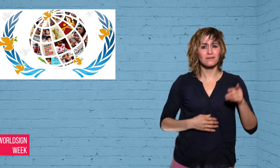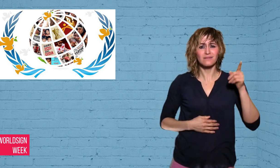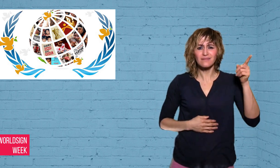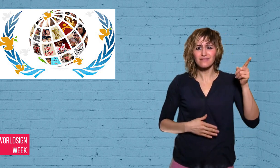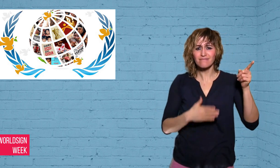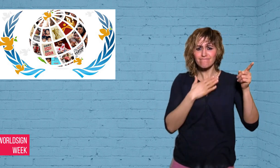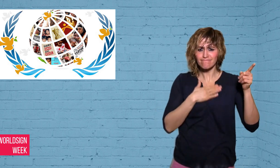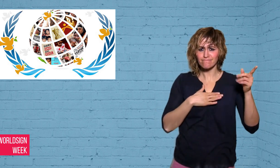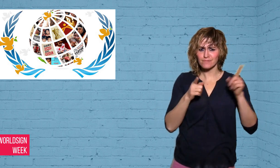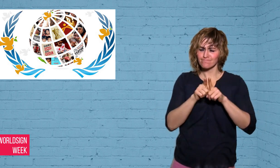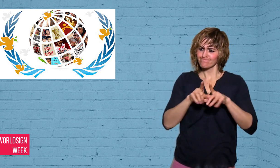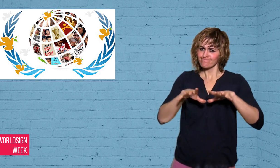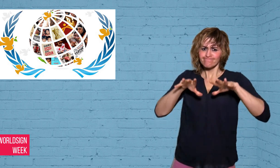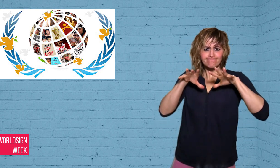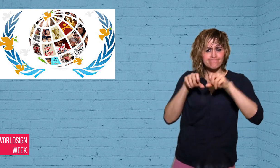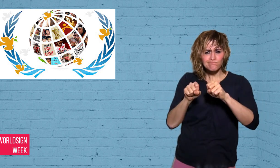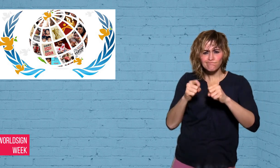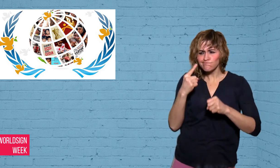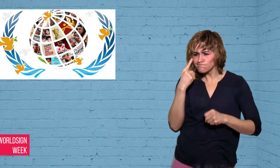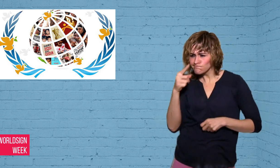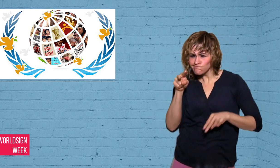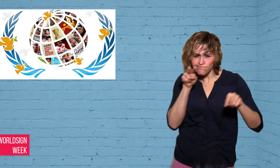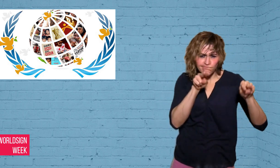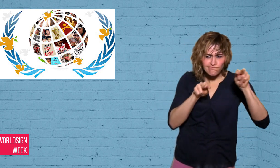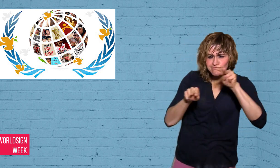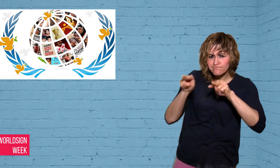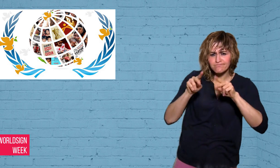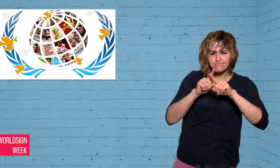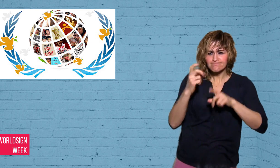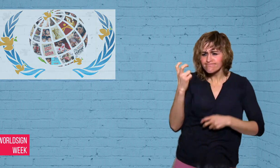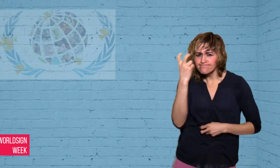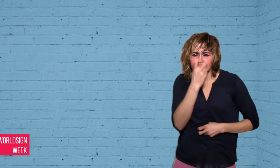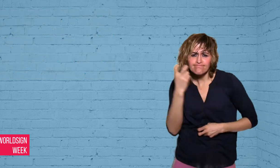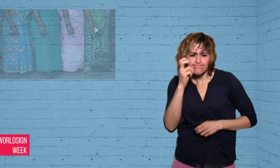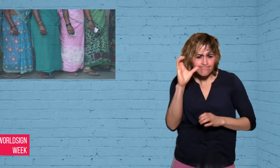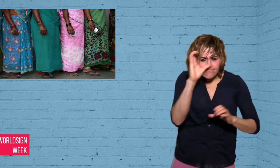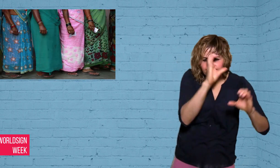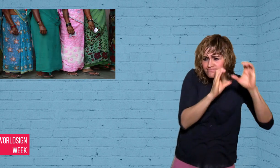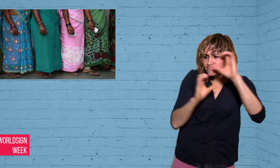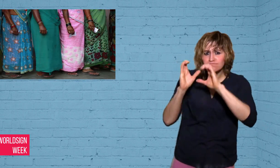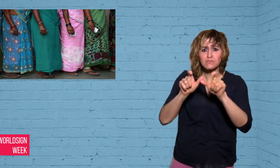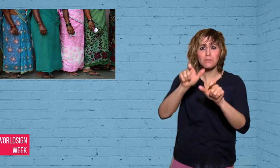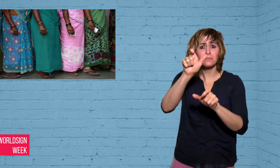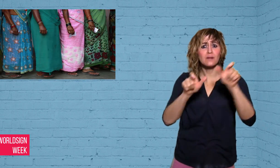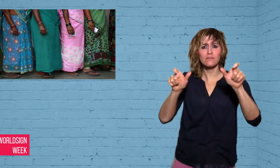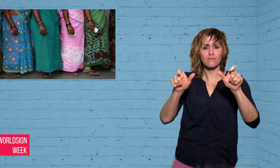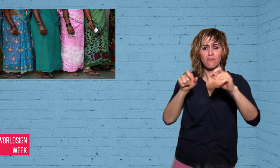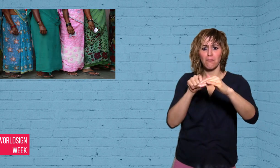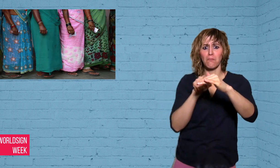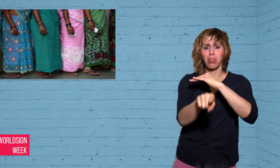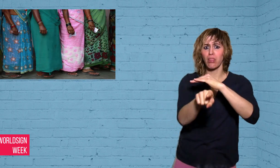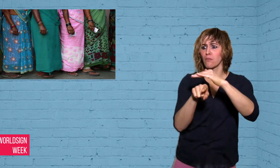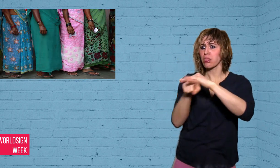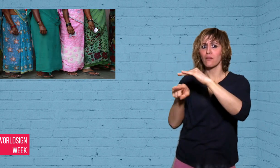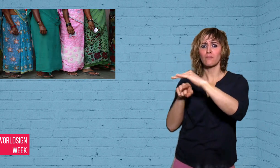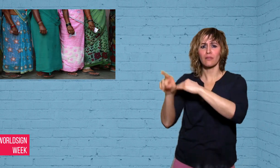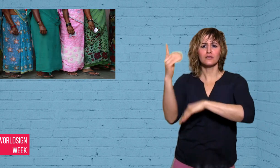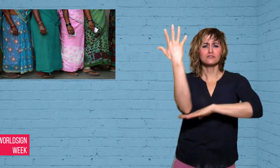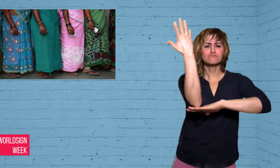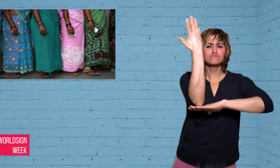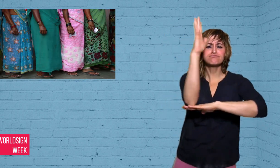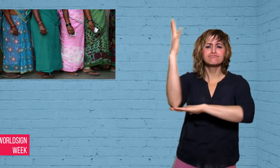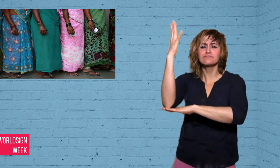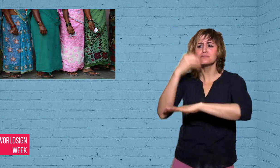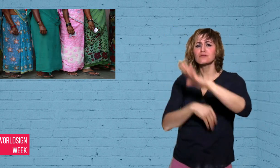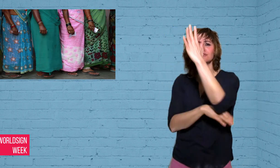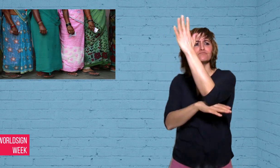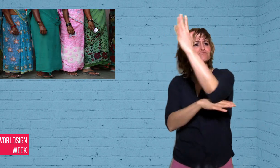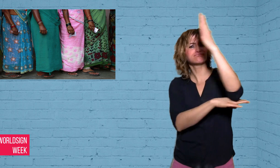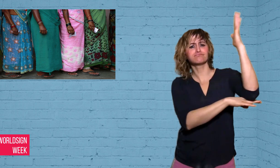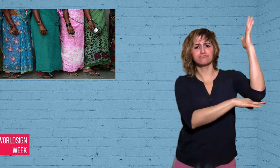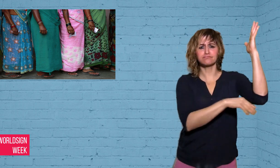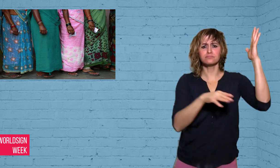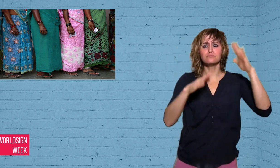involved to track down victims in remote forests.